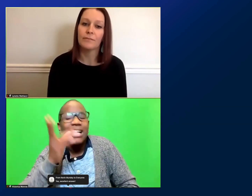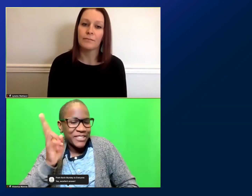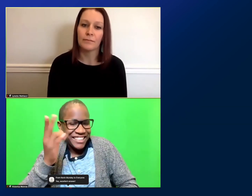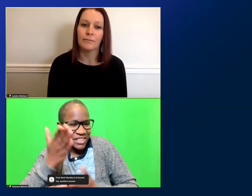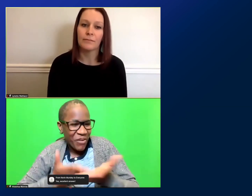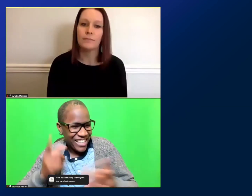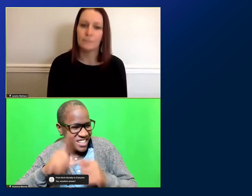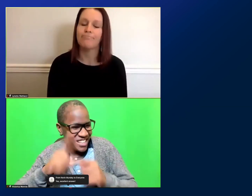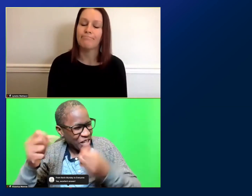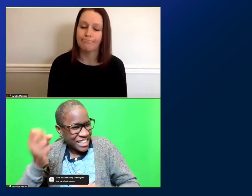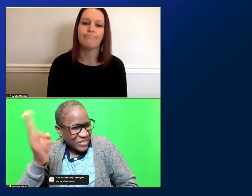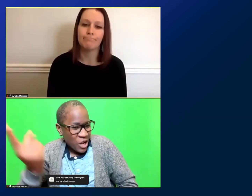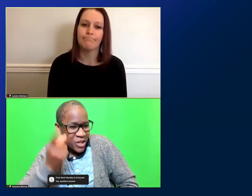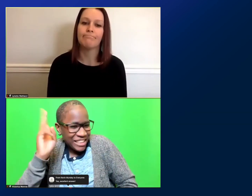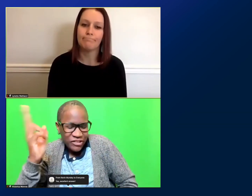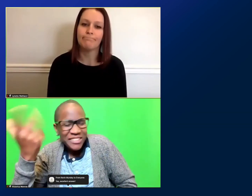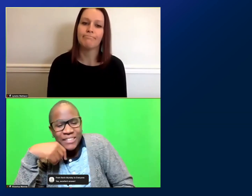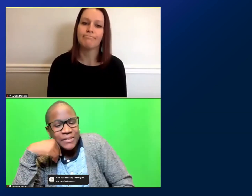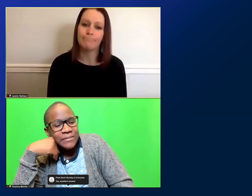victory is saying exactly and it's a part of the history and so we need to